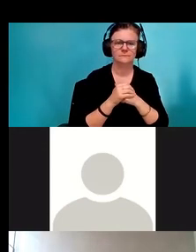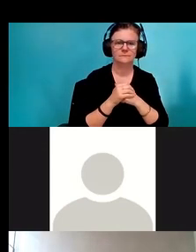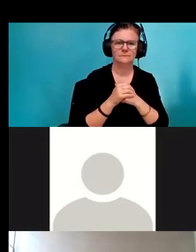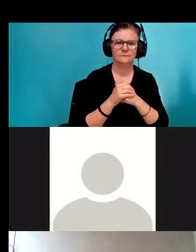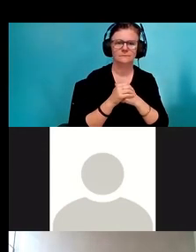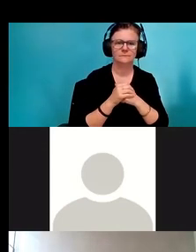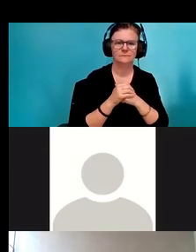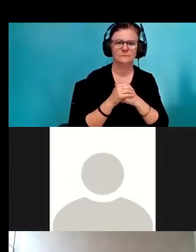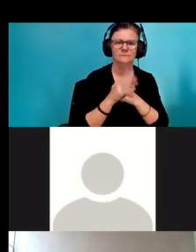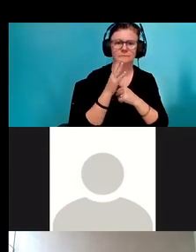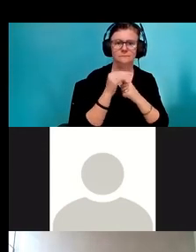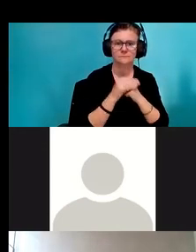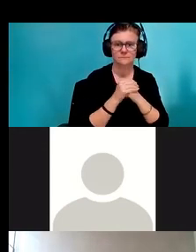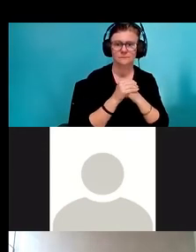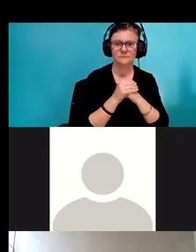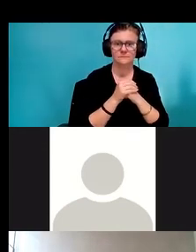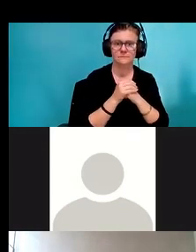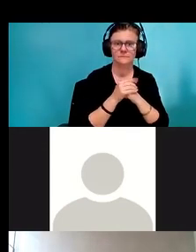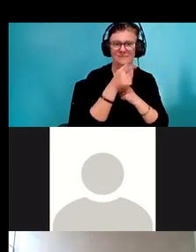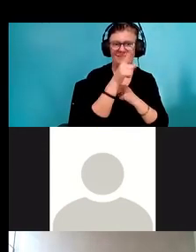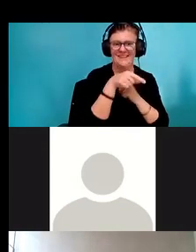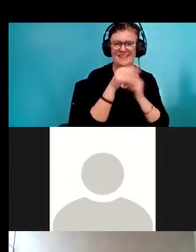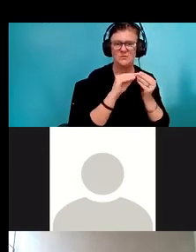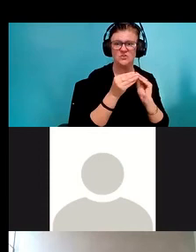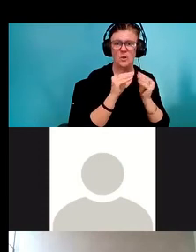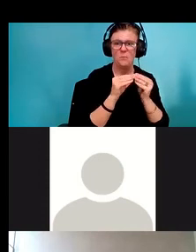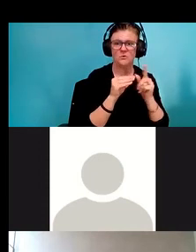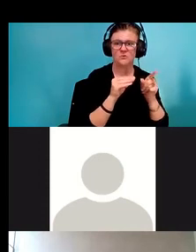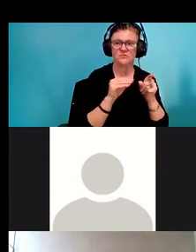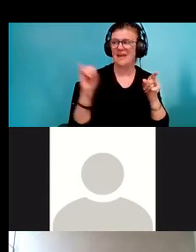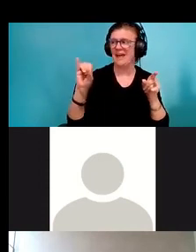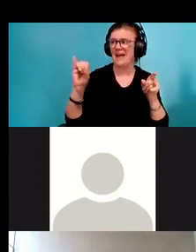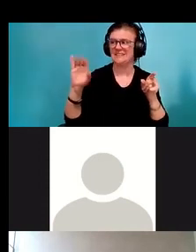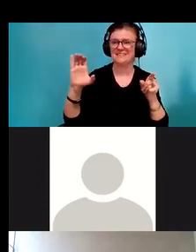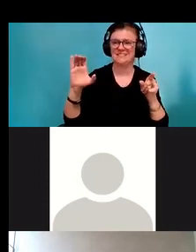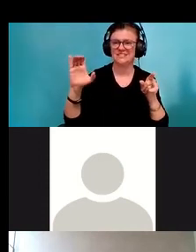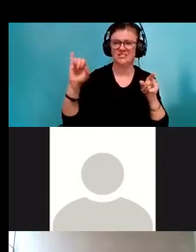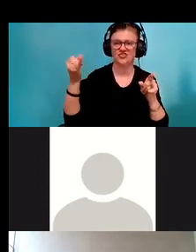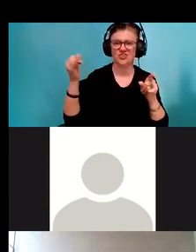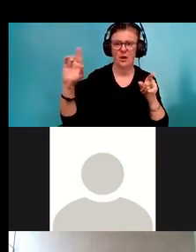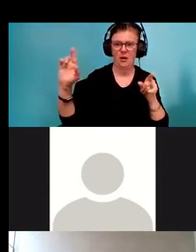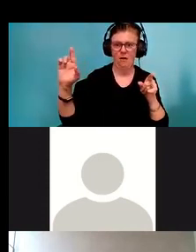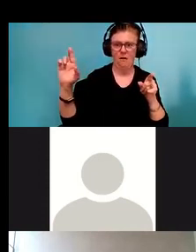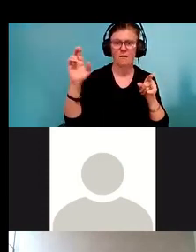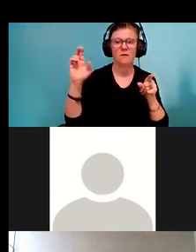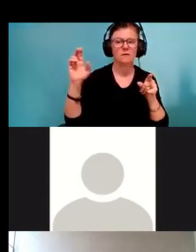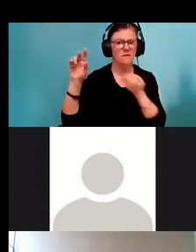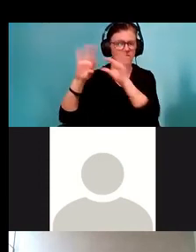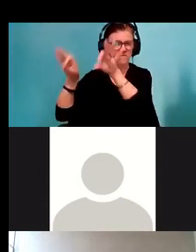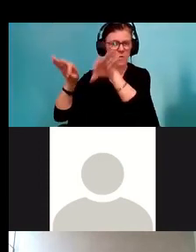One thing to note is that the numbers here are off of the ICJR form, and the numbers change from form to form.